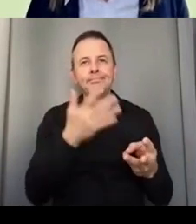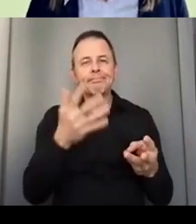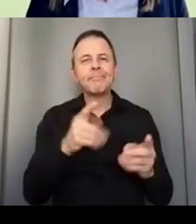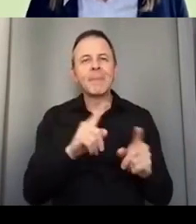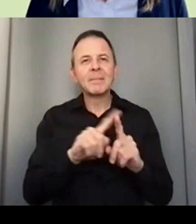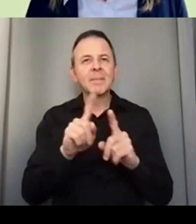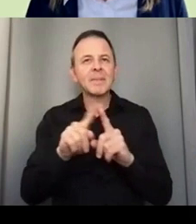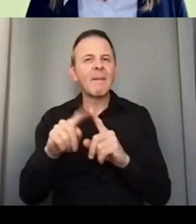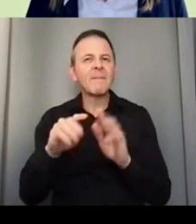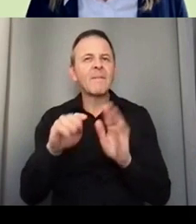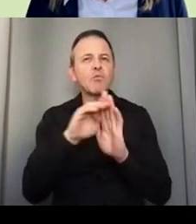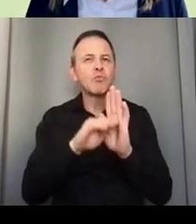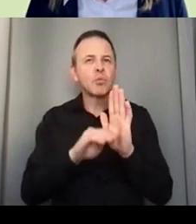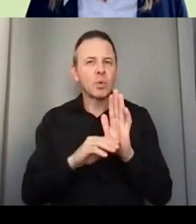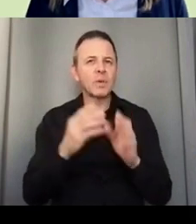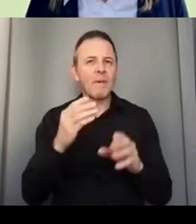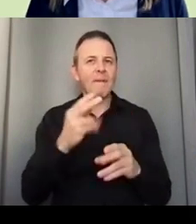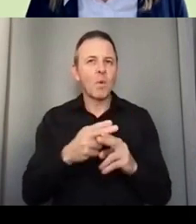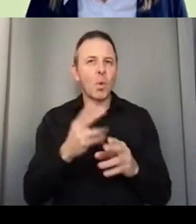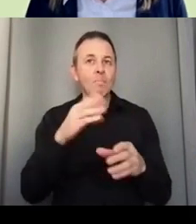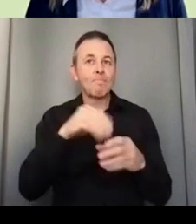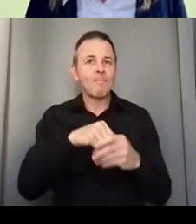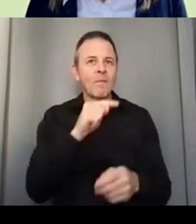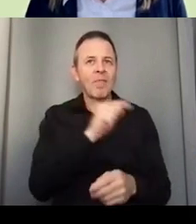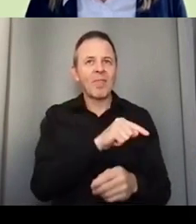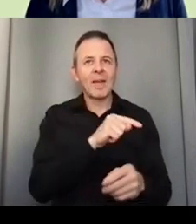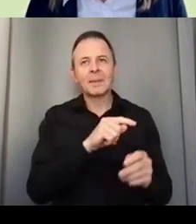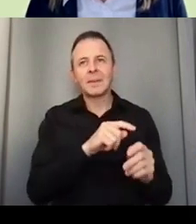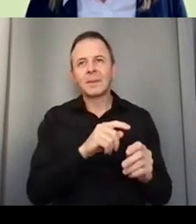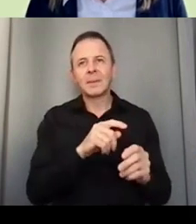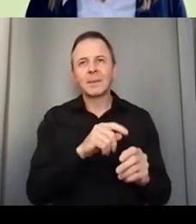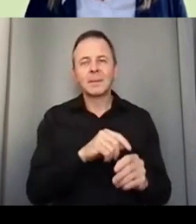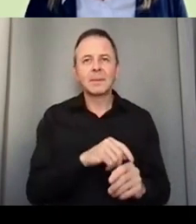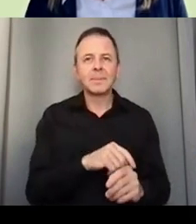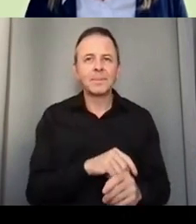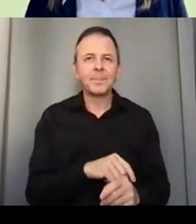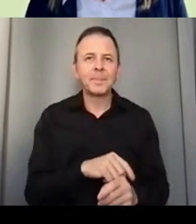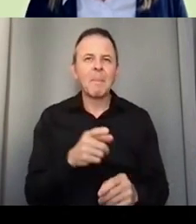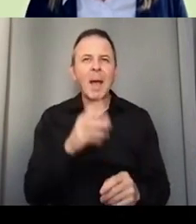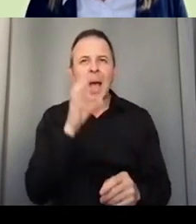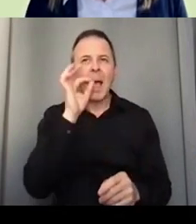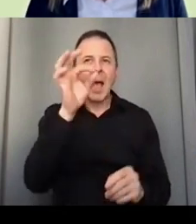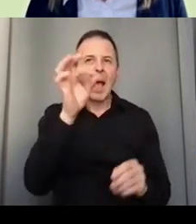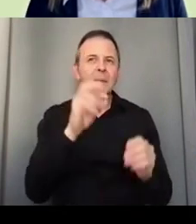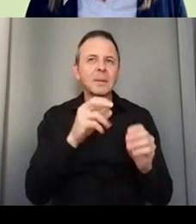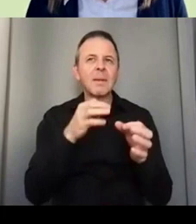criteria but you can always request a LAC planner refer you and if